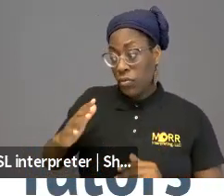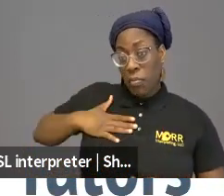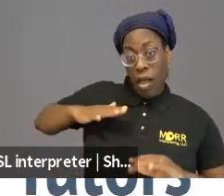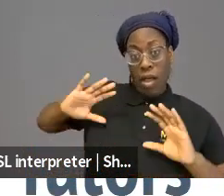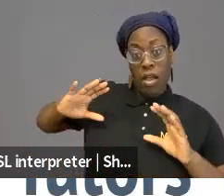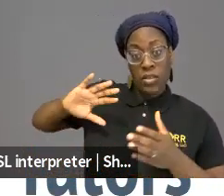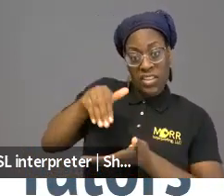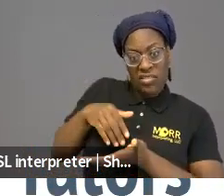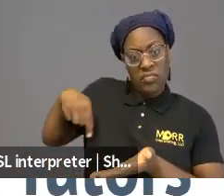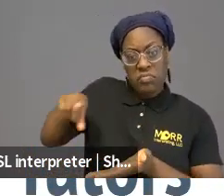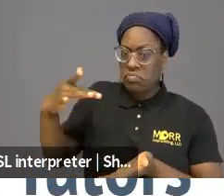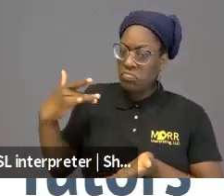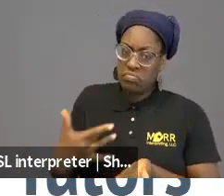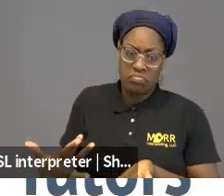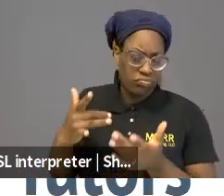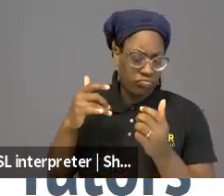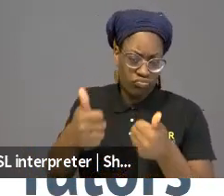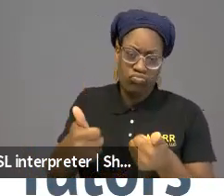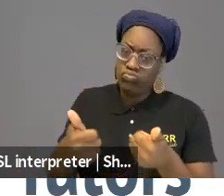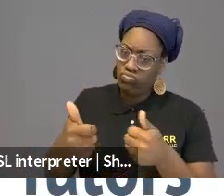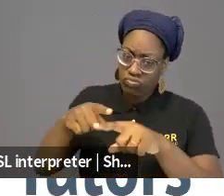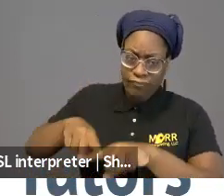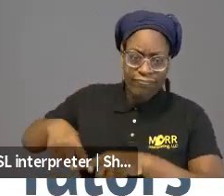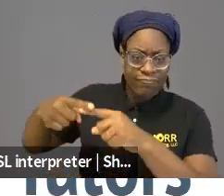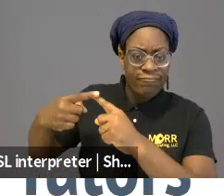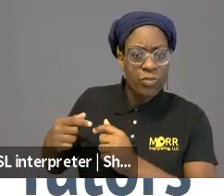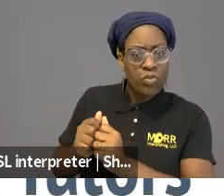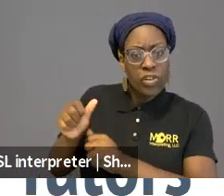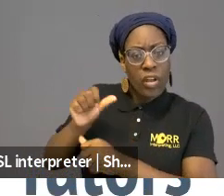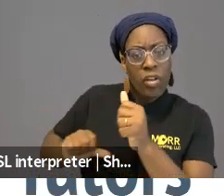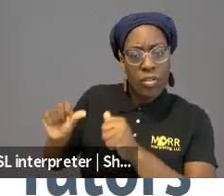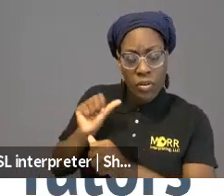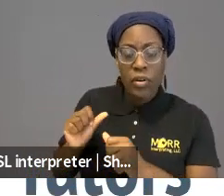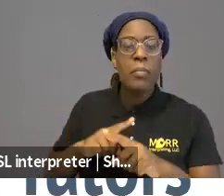formalized ways for collaboration last year because of the pandemic. And as I mentioned,